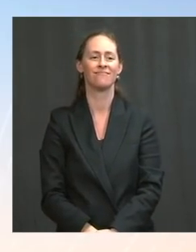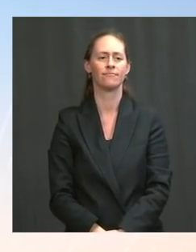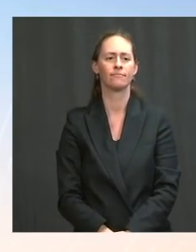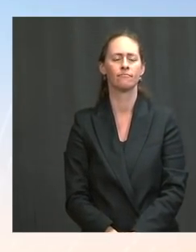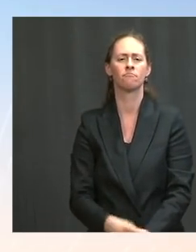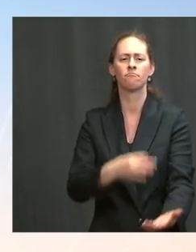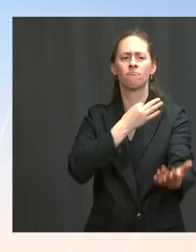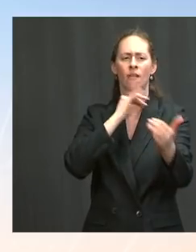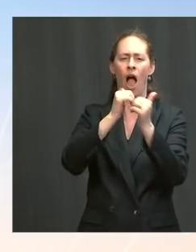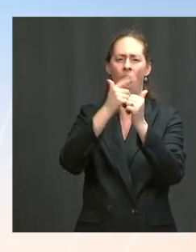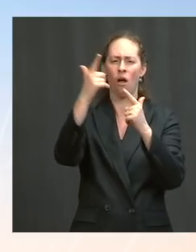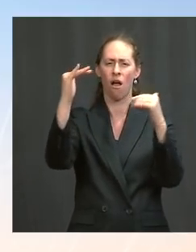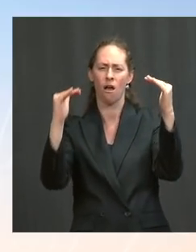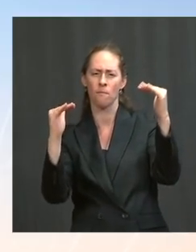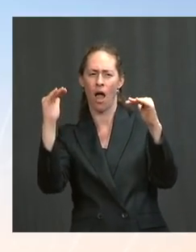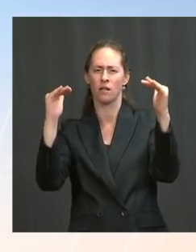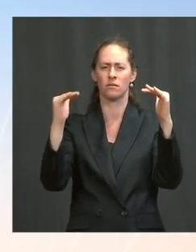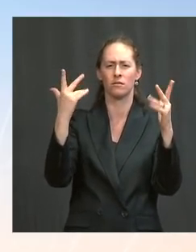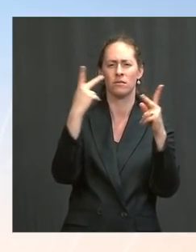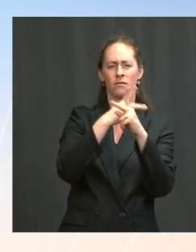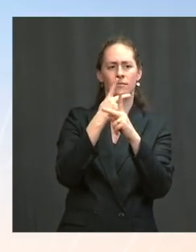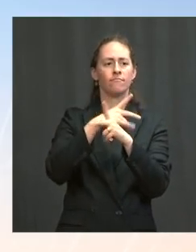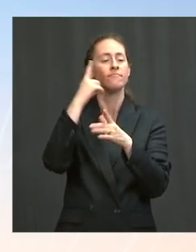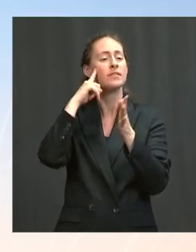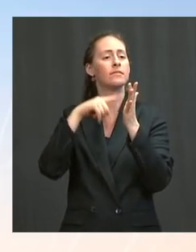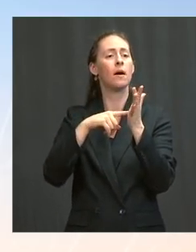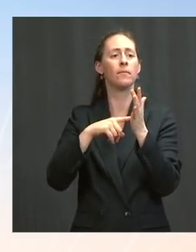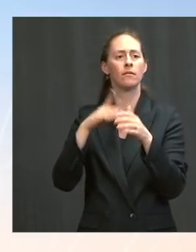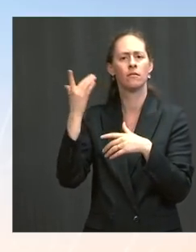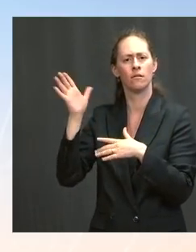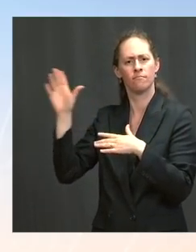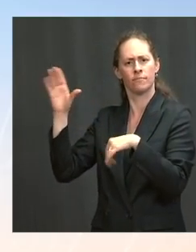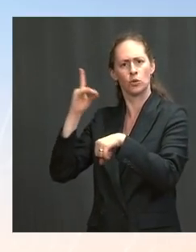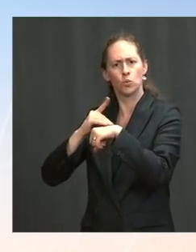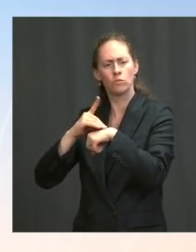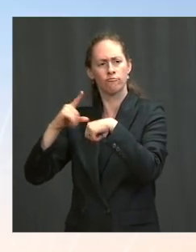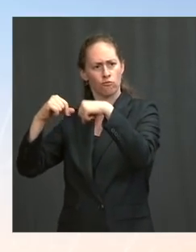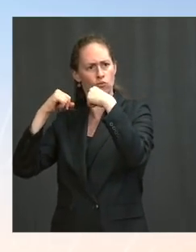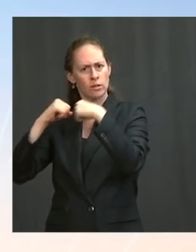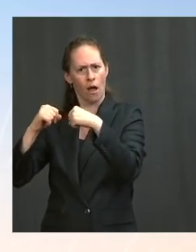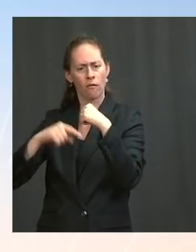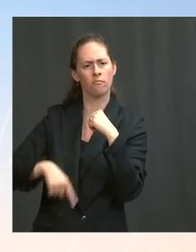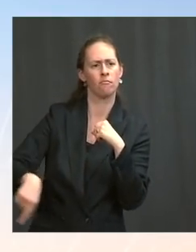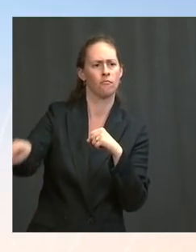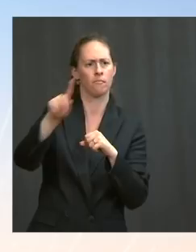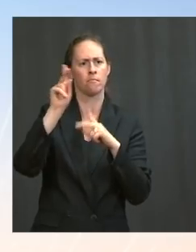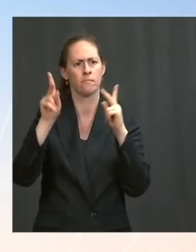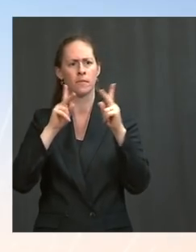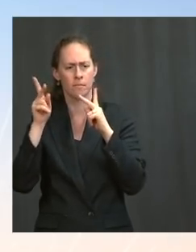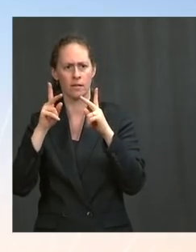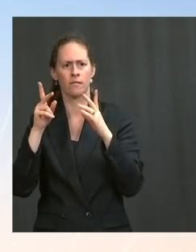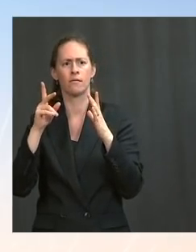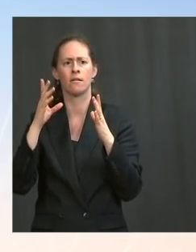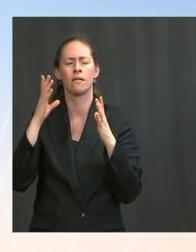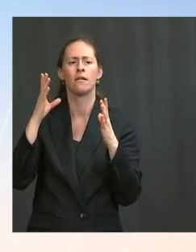in this case, the President -- duty to protect Americans, whether civilians or military, in Iraq by hitting these militias,